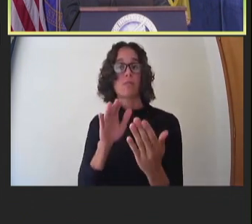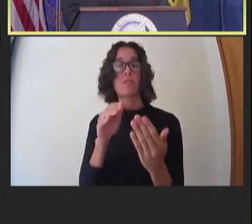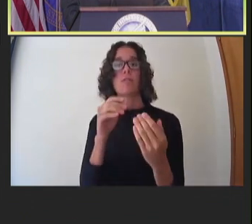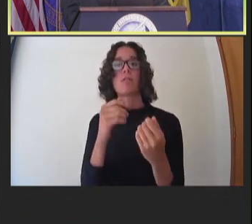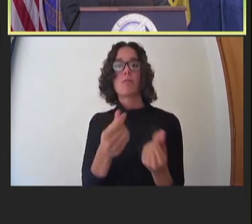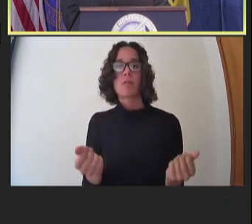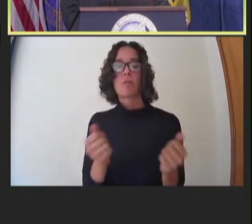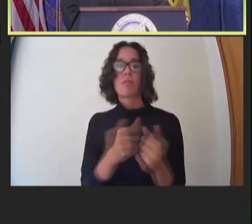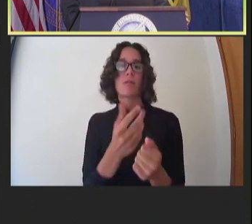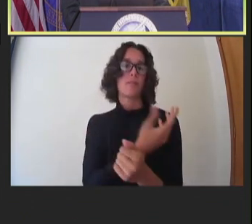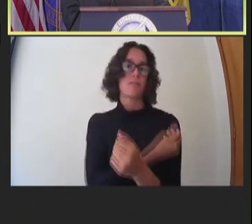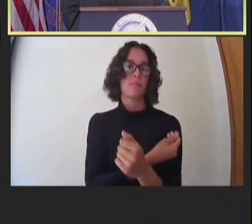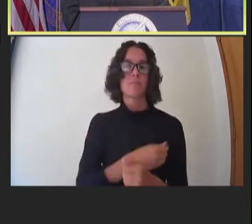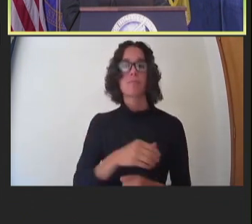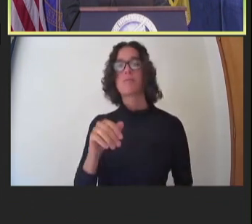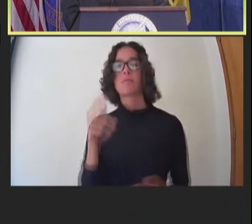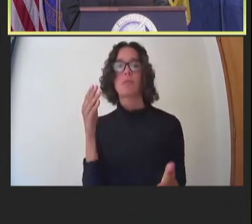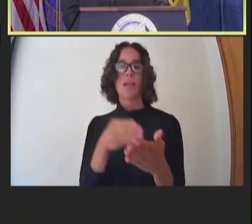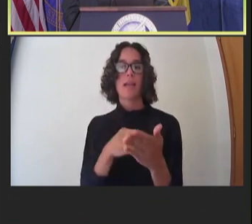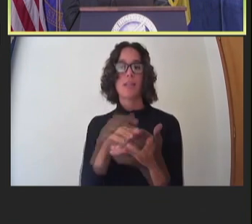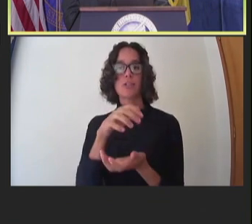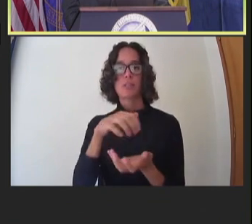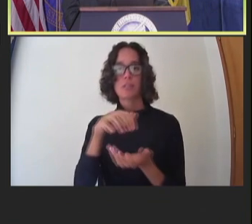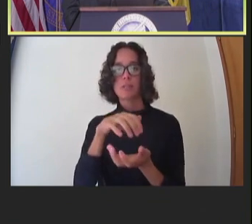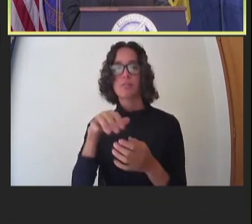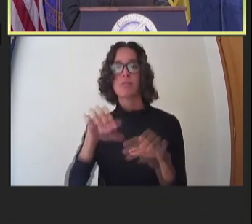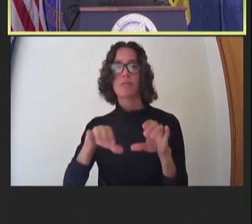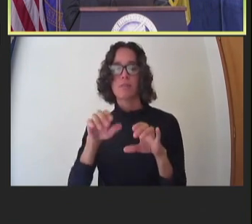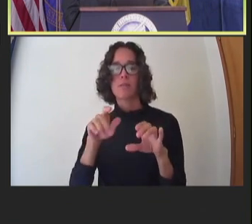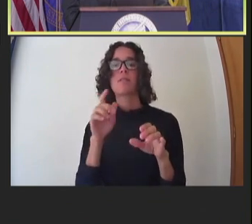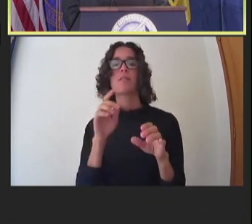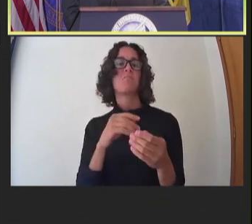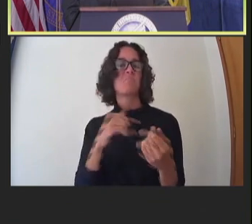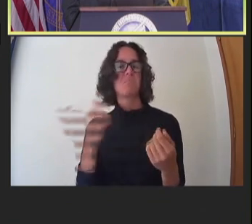research, and assuring nimble production capability, so we can rapidly get vaccine